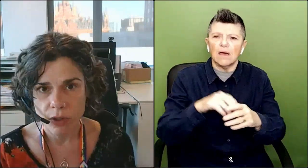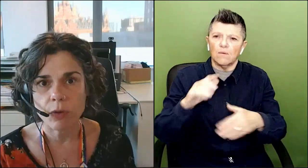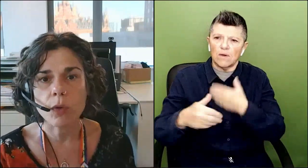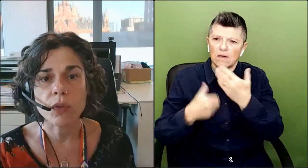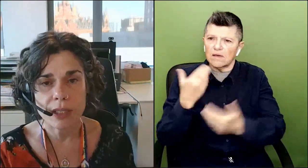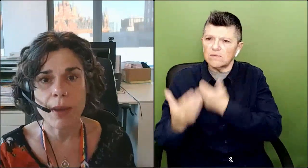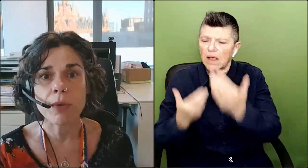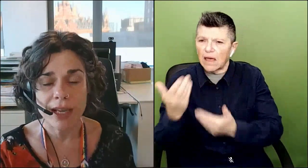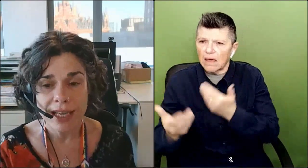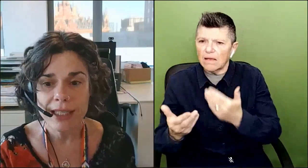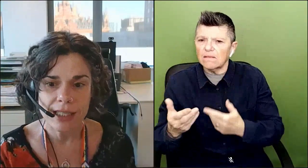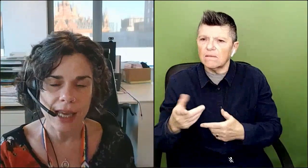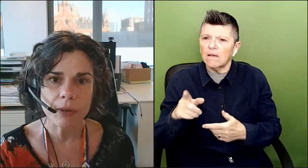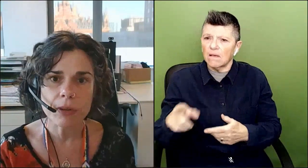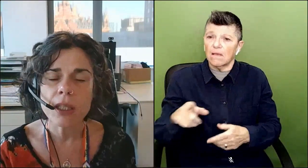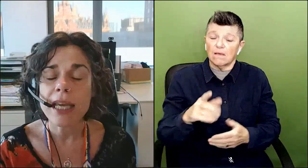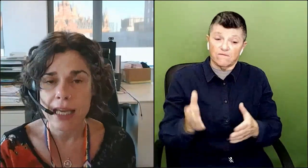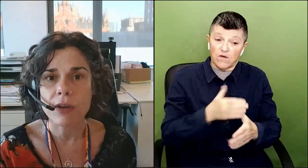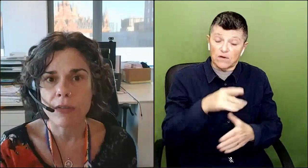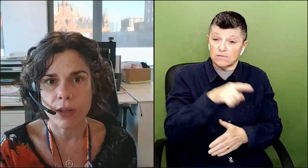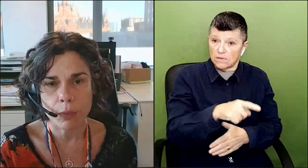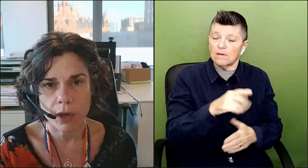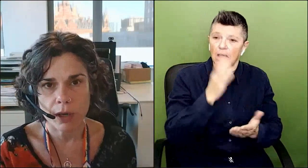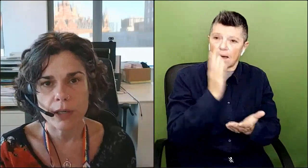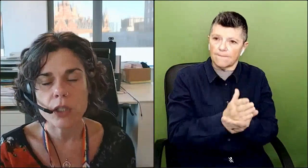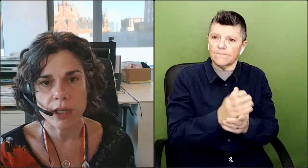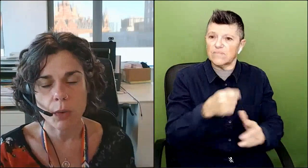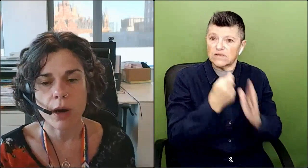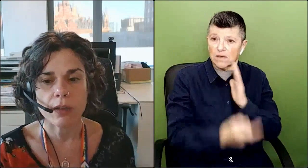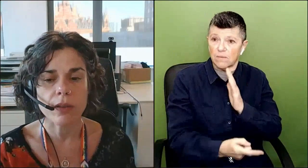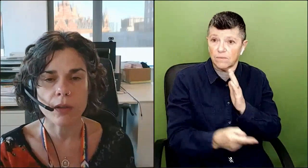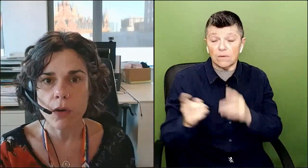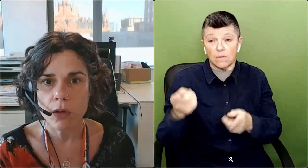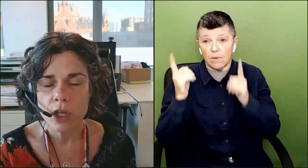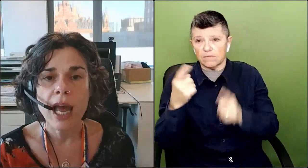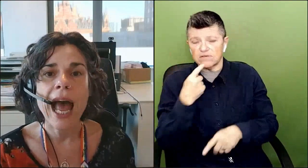of all, this member is disabled, even if the employer is trying to argue that they're not,